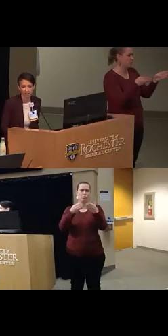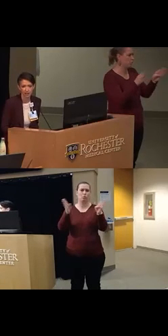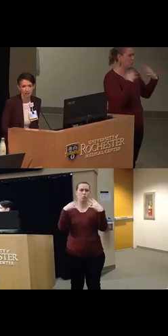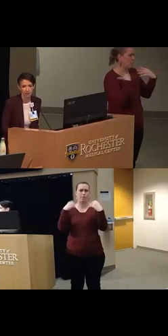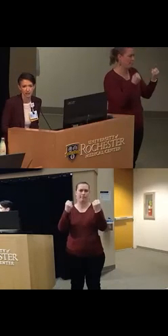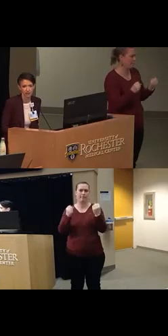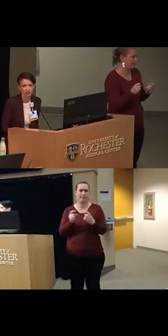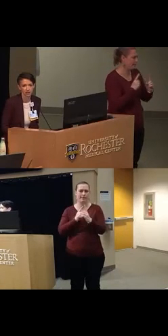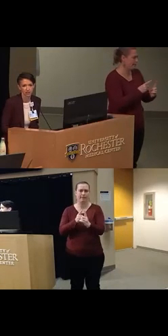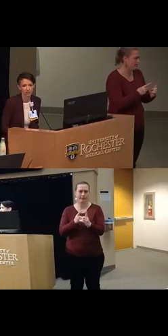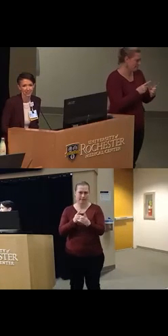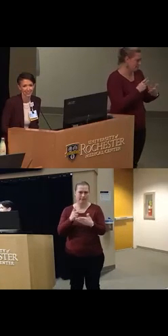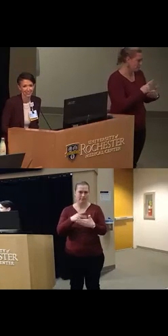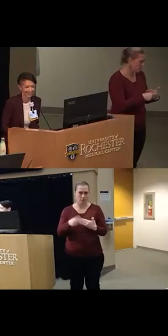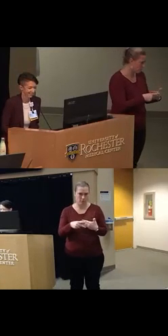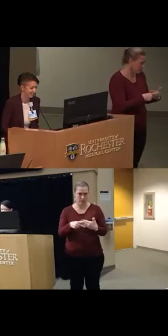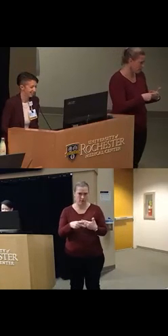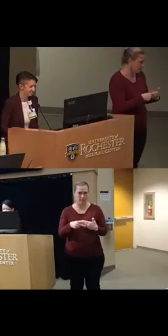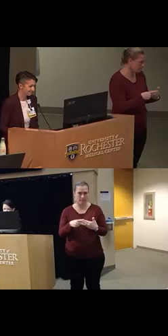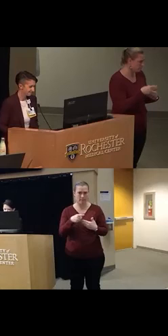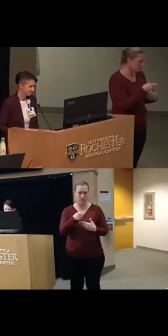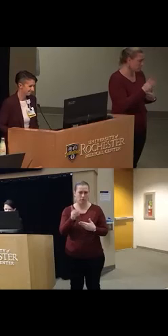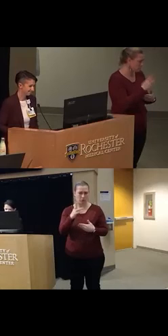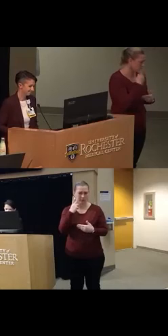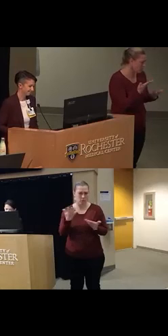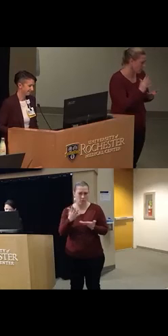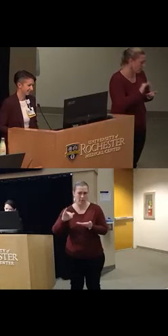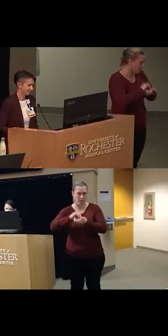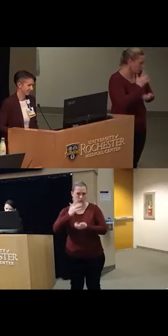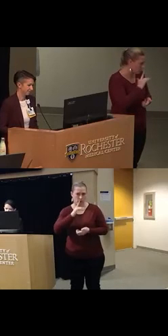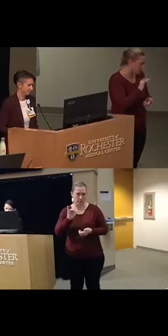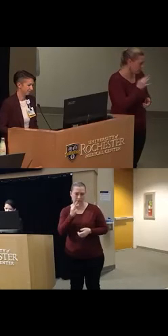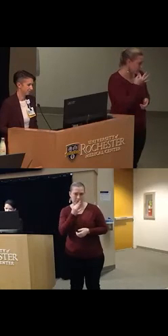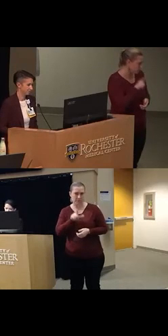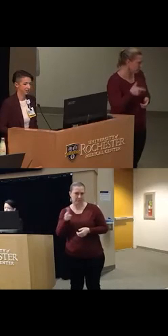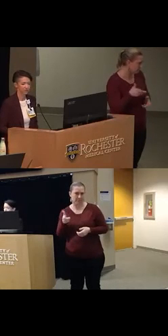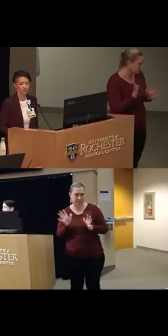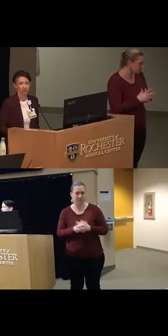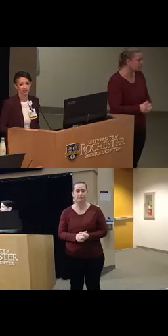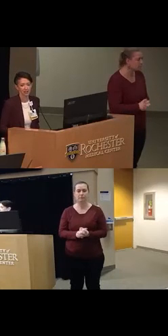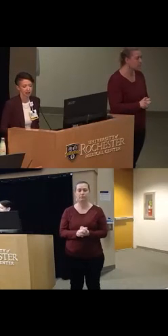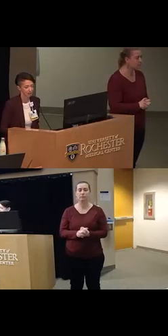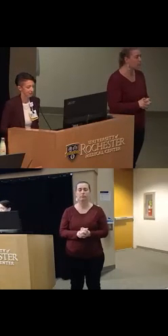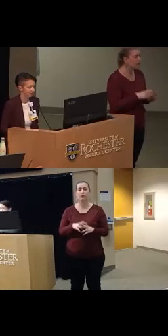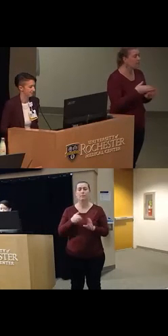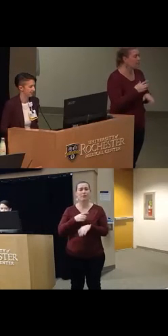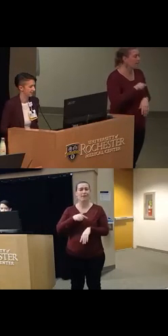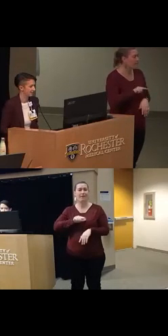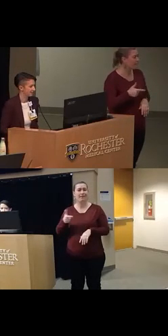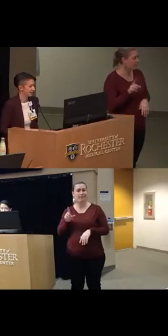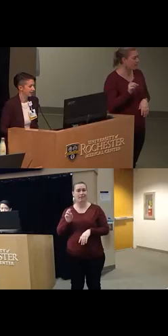um hear about what that collaboration looks like in a minute ref before turn it over um to Dr Shand